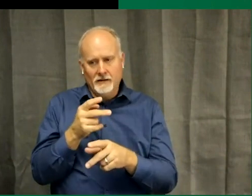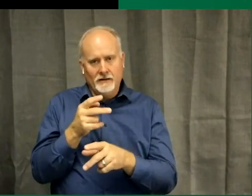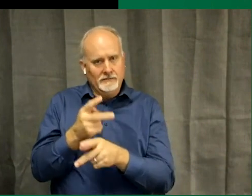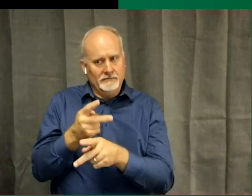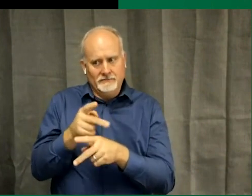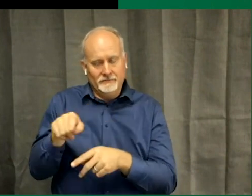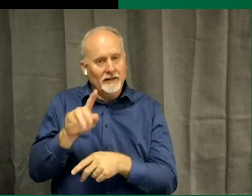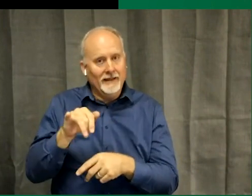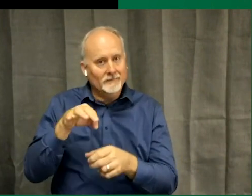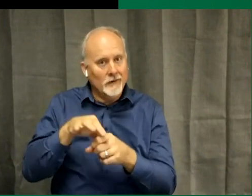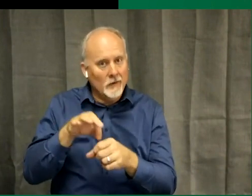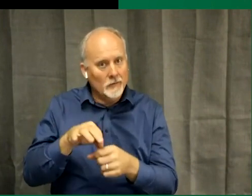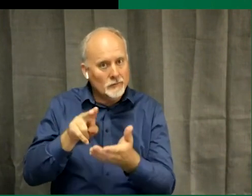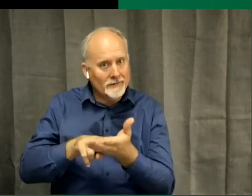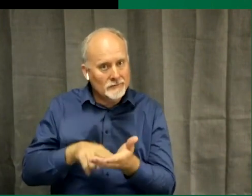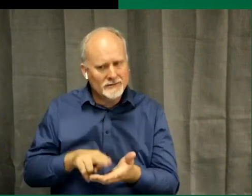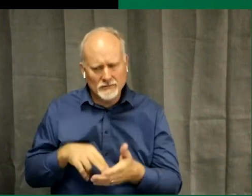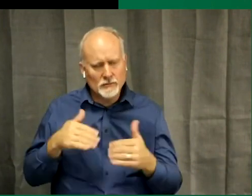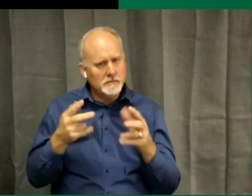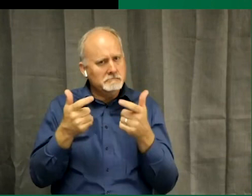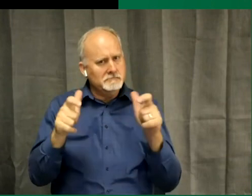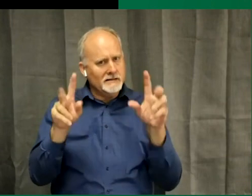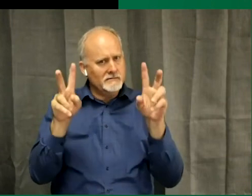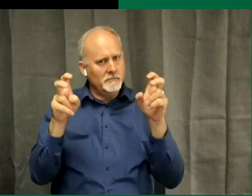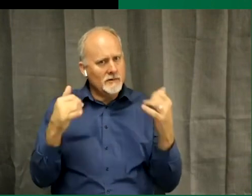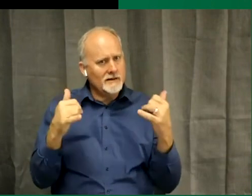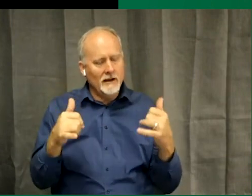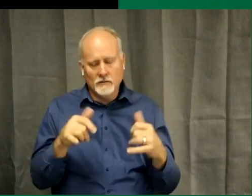registration that's been a huge topic right now that's been very stressful on students